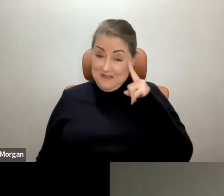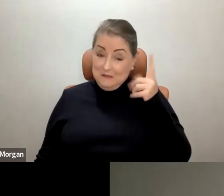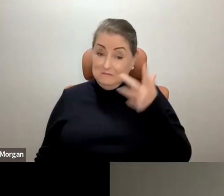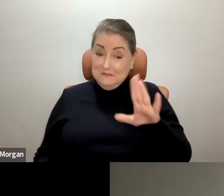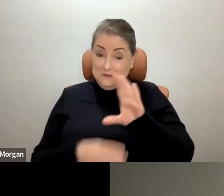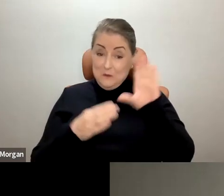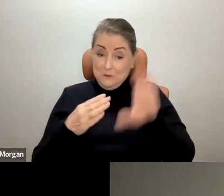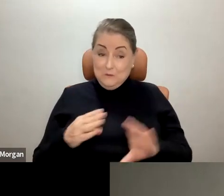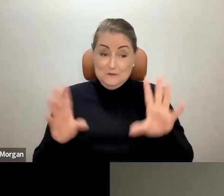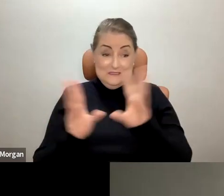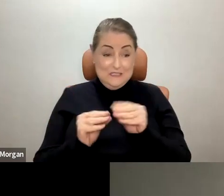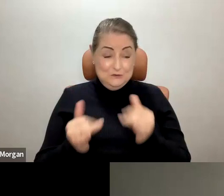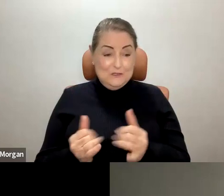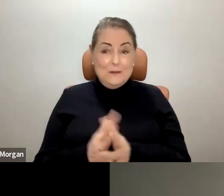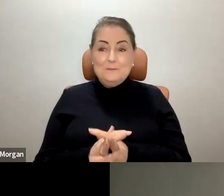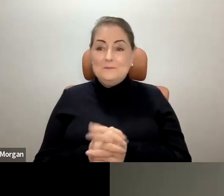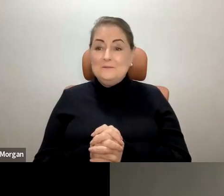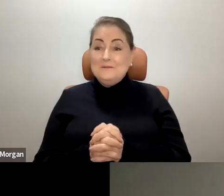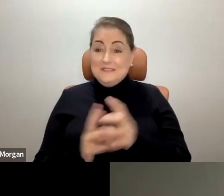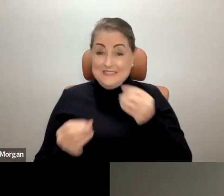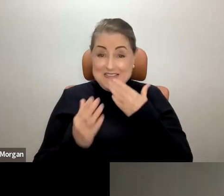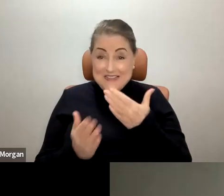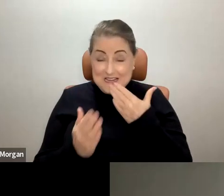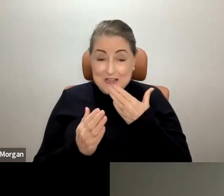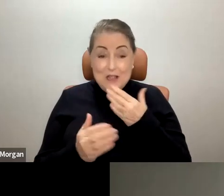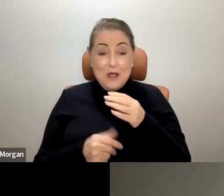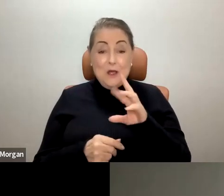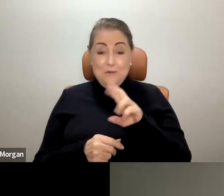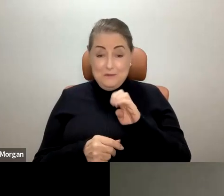session for today. And thank you, Rebecca, for presenting